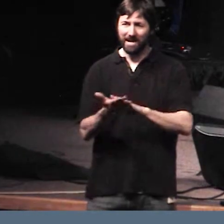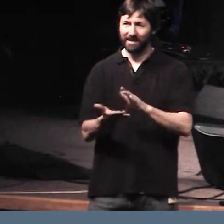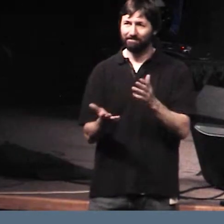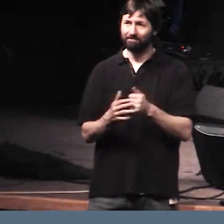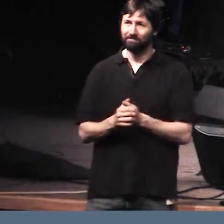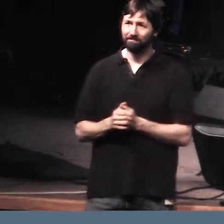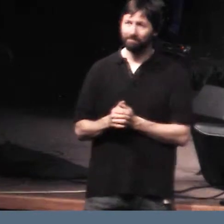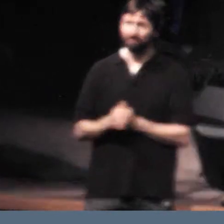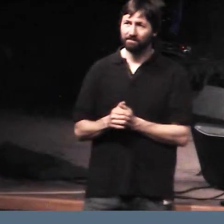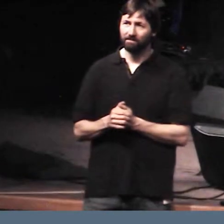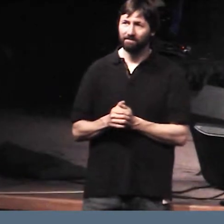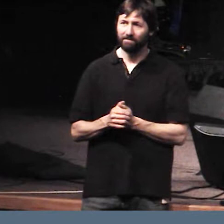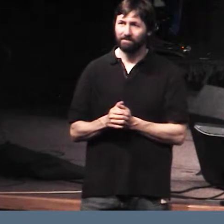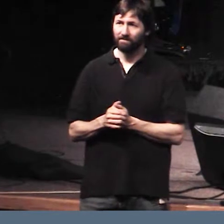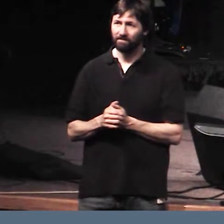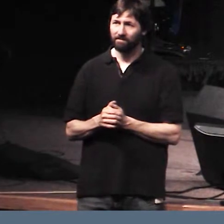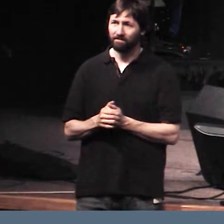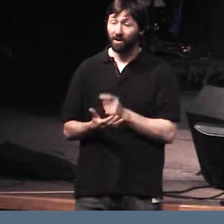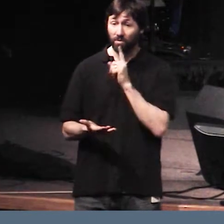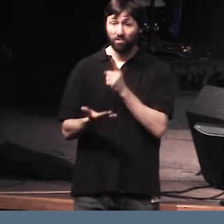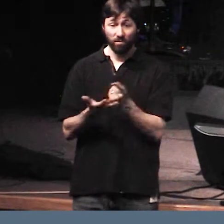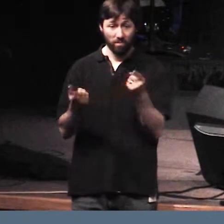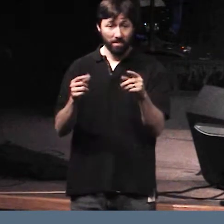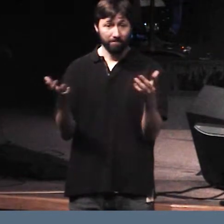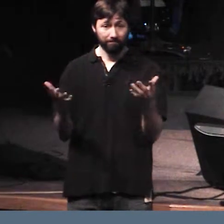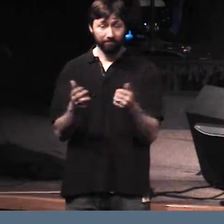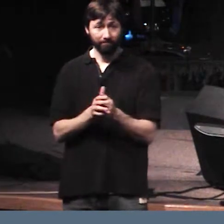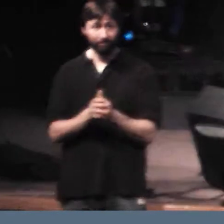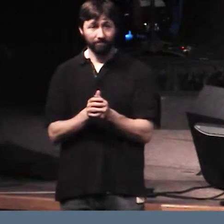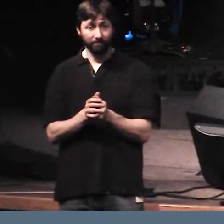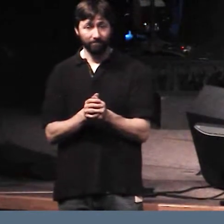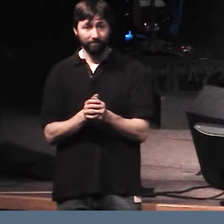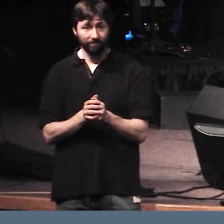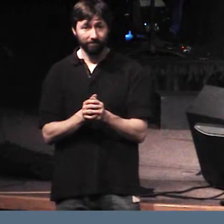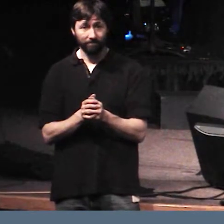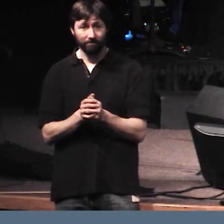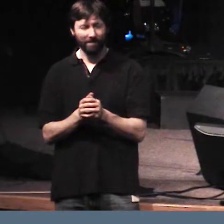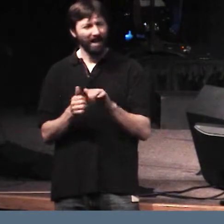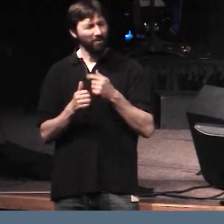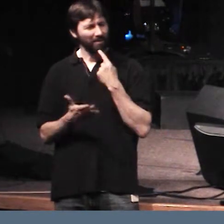and it certainly wasn't in Moab in fact as things didn't go well ..How do you say it in your language i think you out